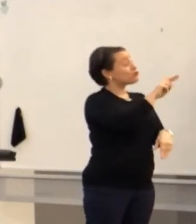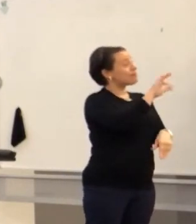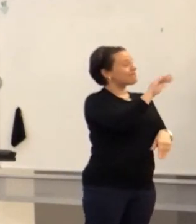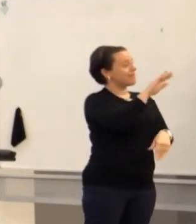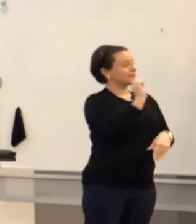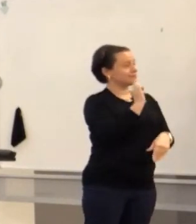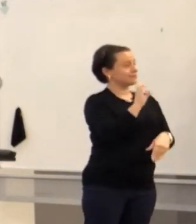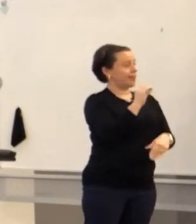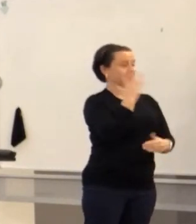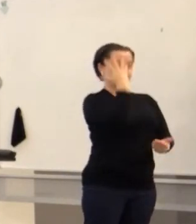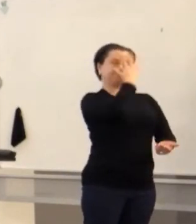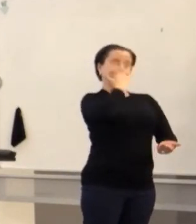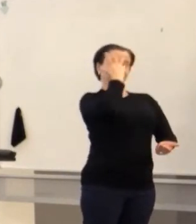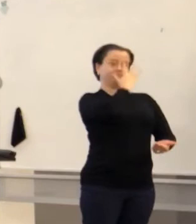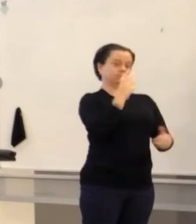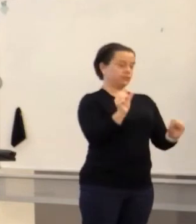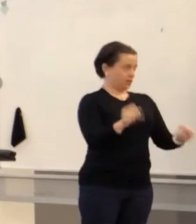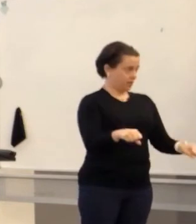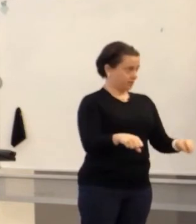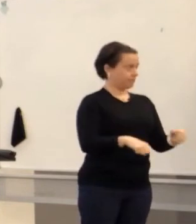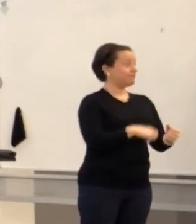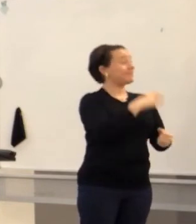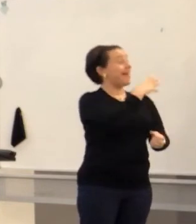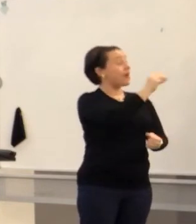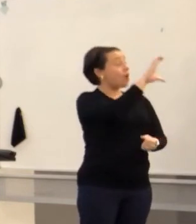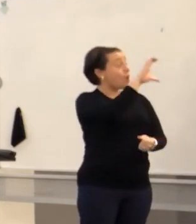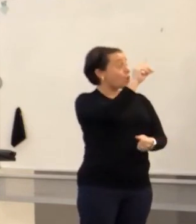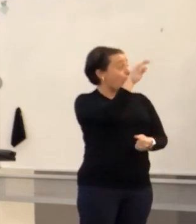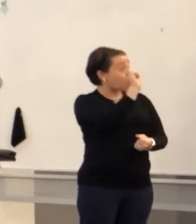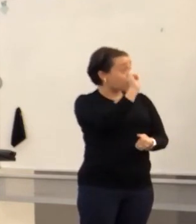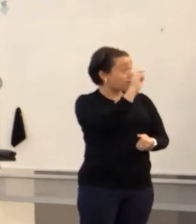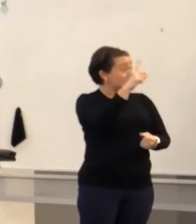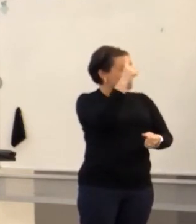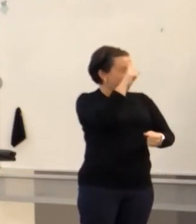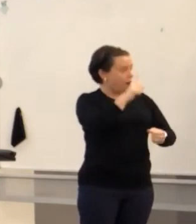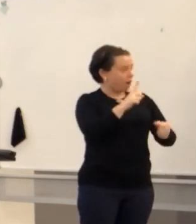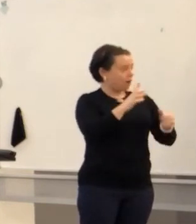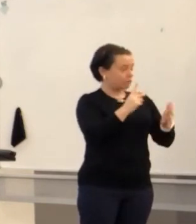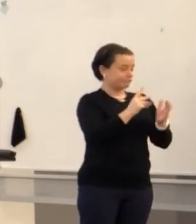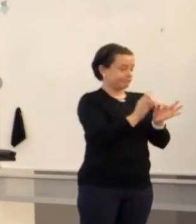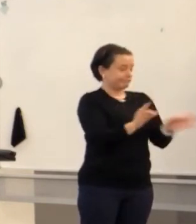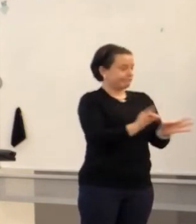You can also take copyright protection for the code that's written which is primarily protection